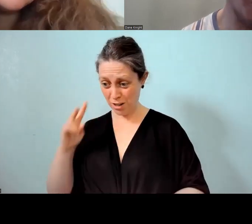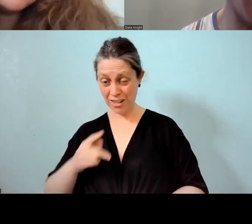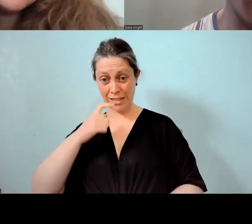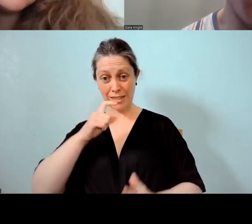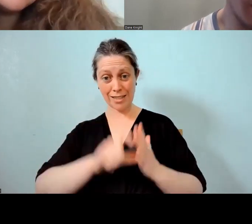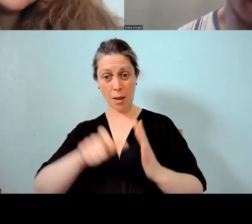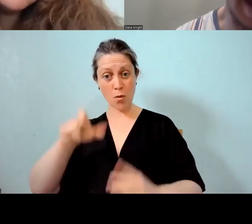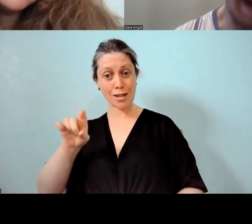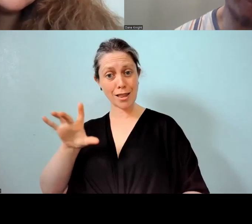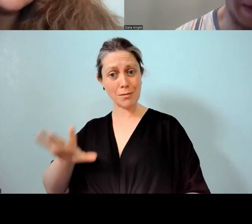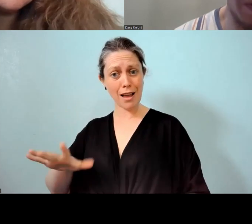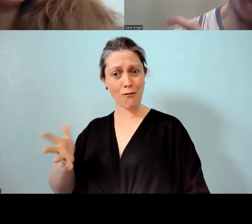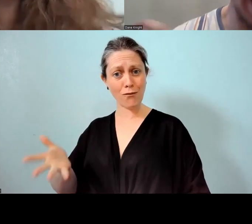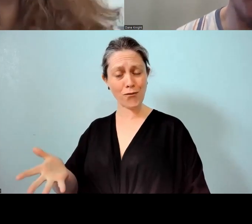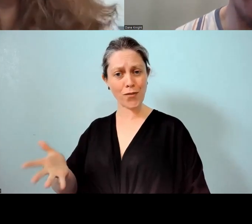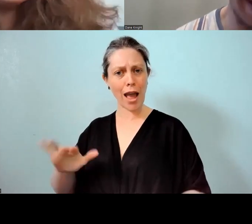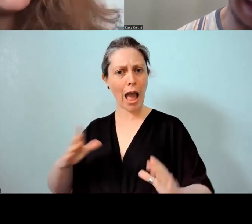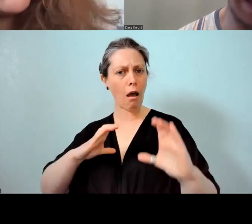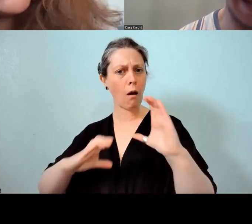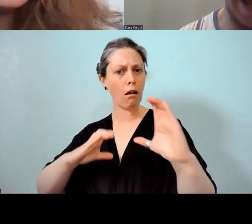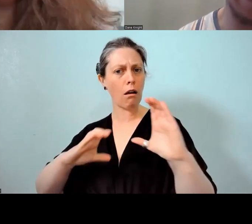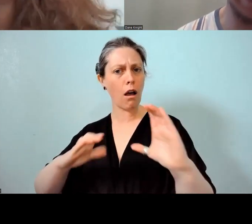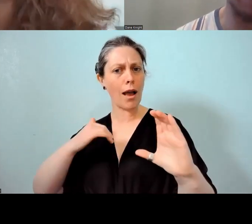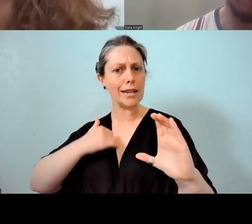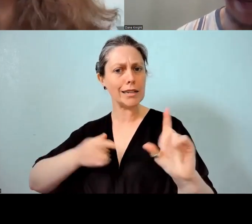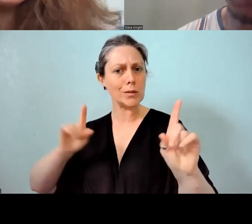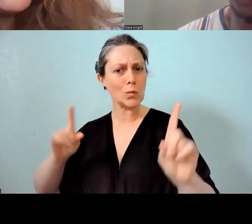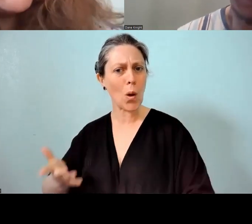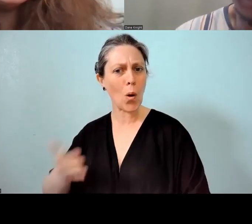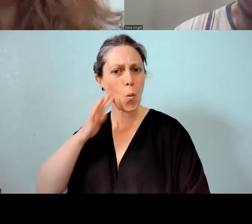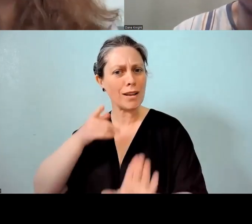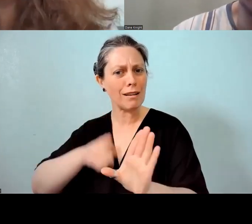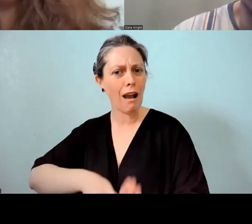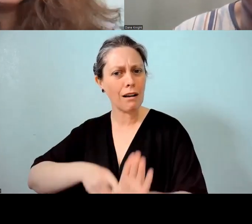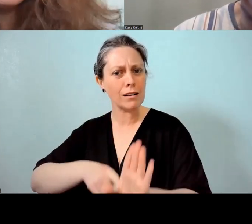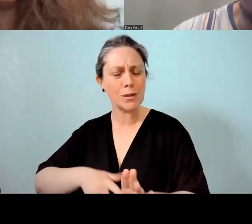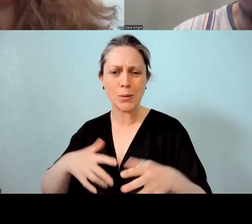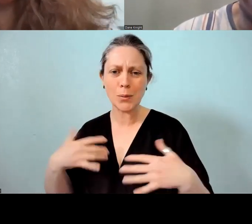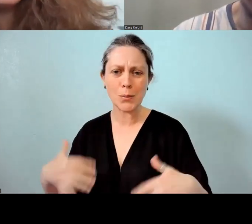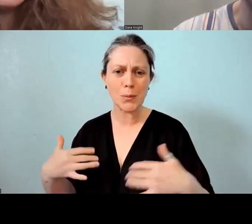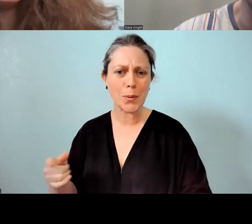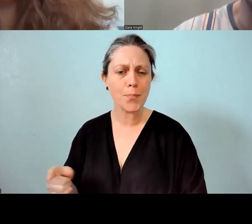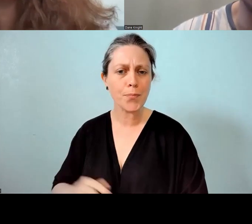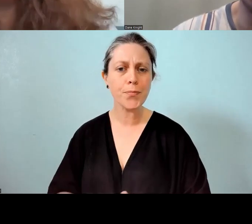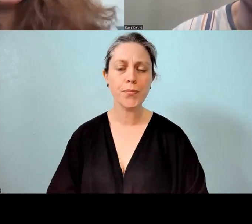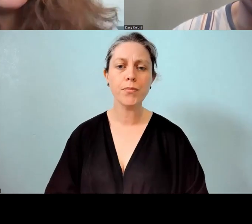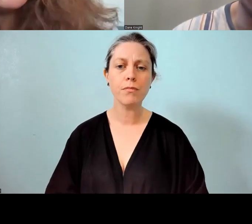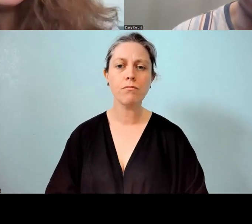how to communicate what they need at that younger age. So I think that that beginning early principle